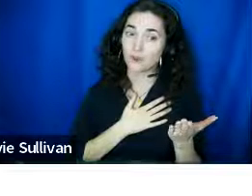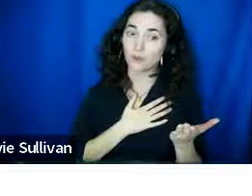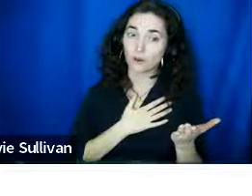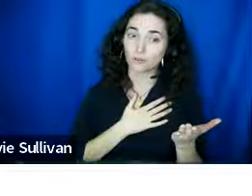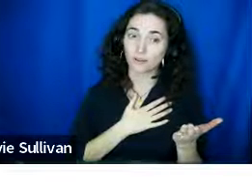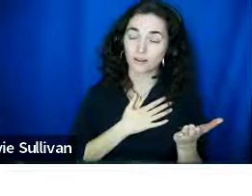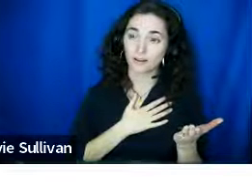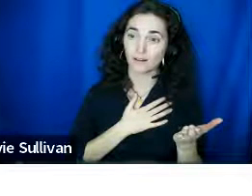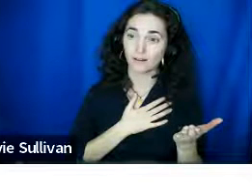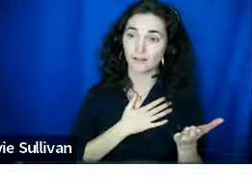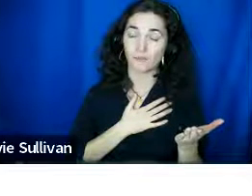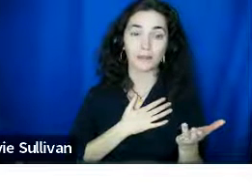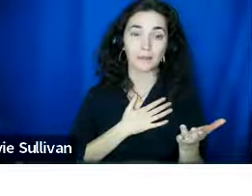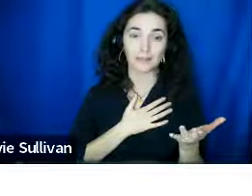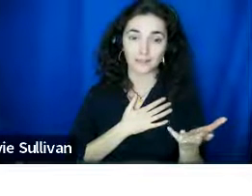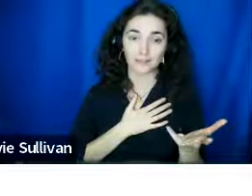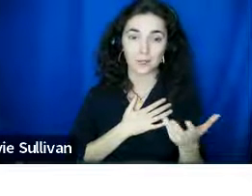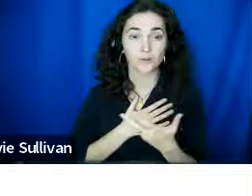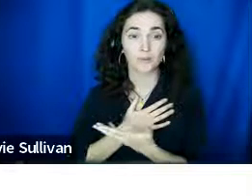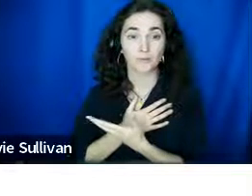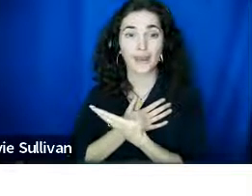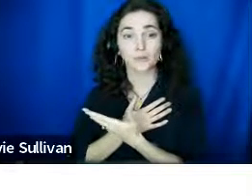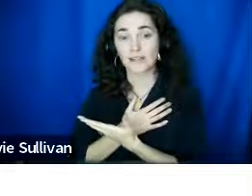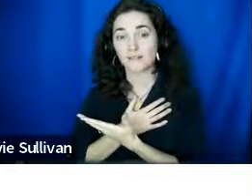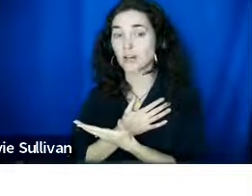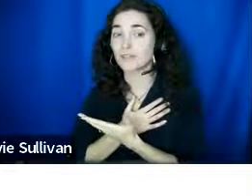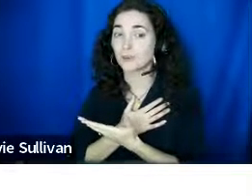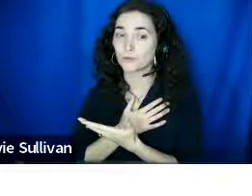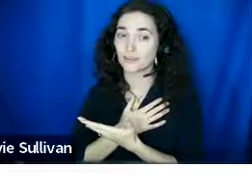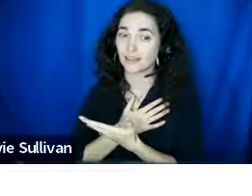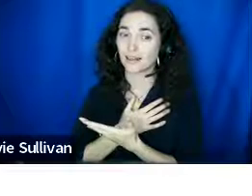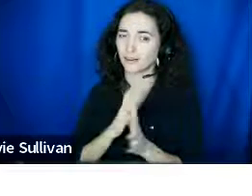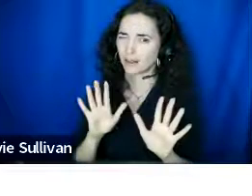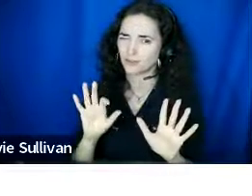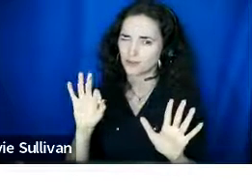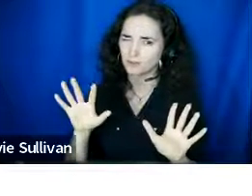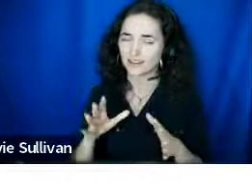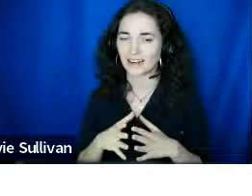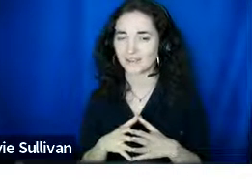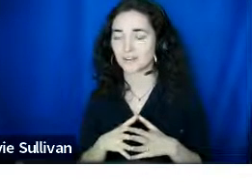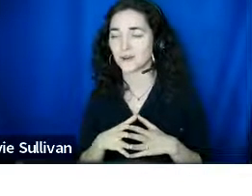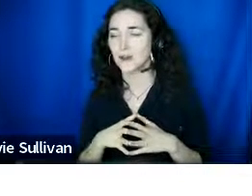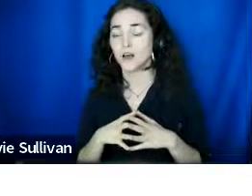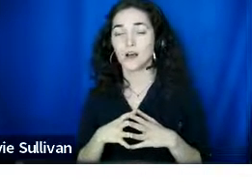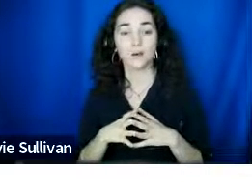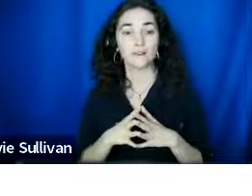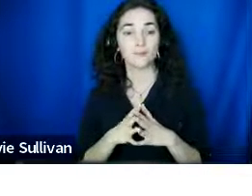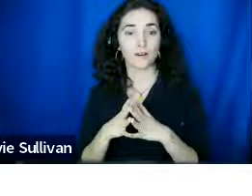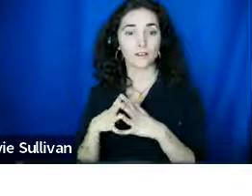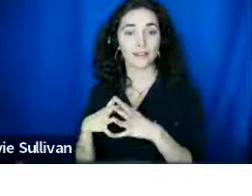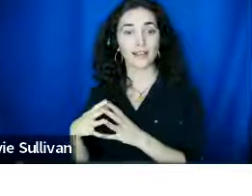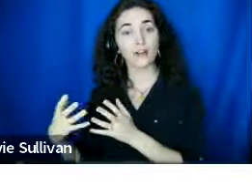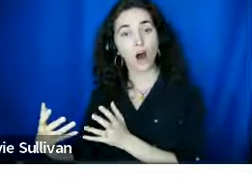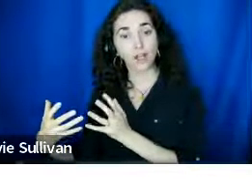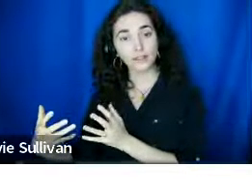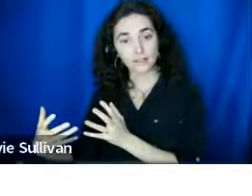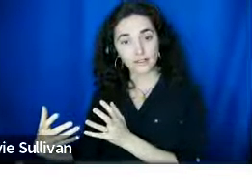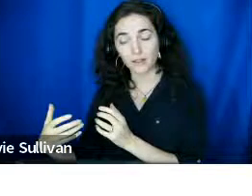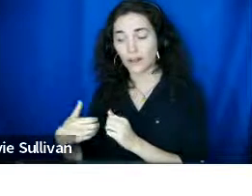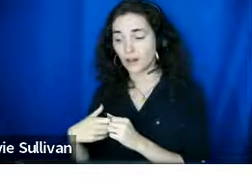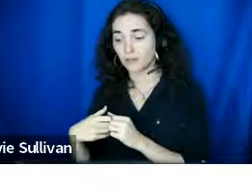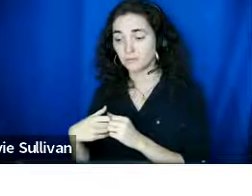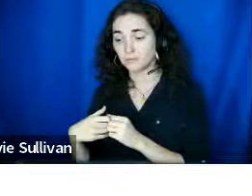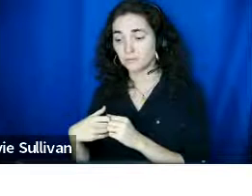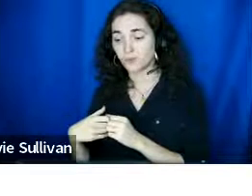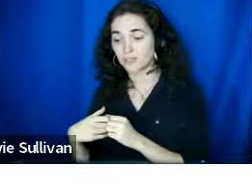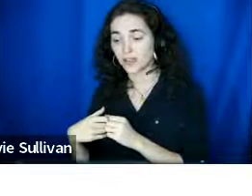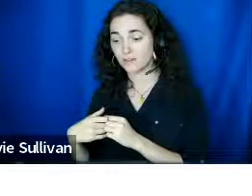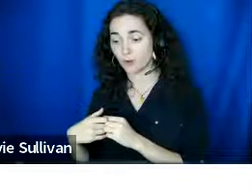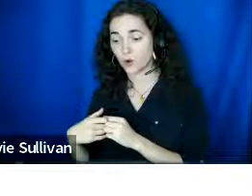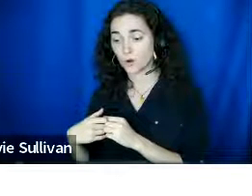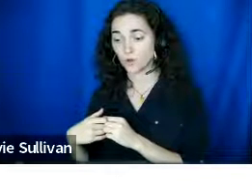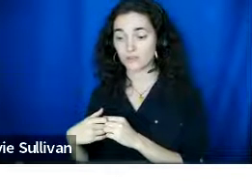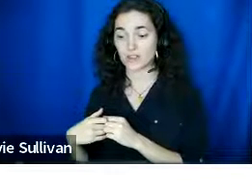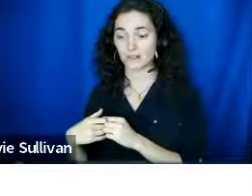I will tell you a lot of deaf adults often complain that some of their parents have not even learned to say that in their life. So just putting it out there. If you have a a colleague who's deaf,